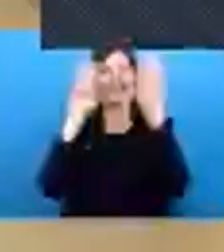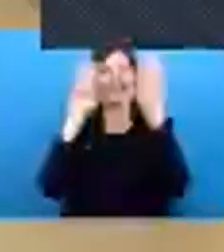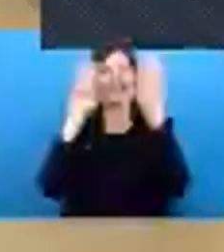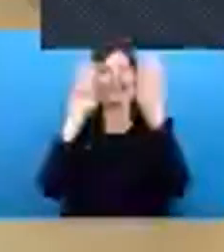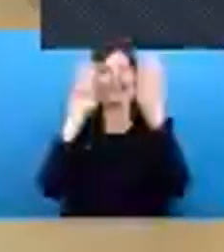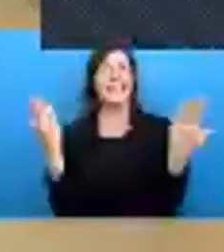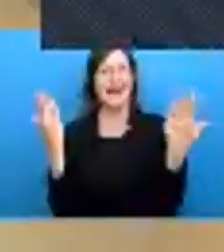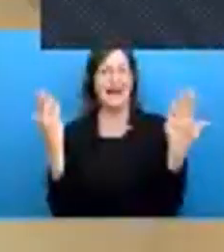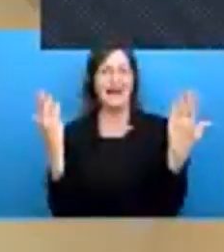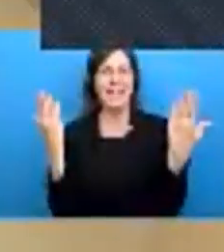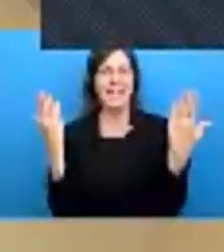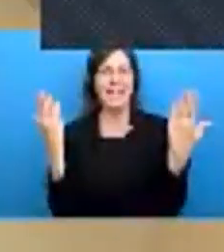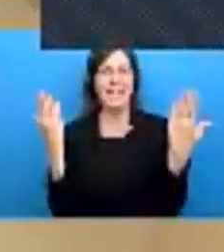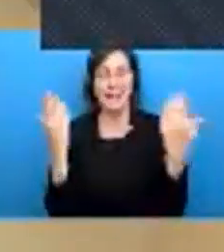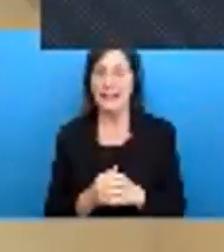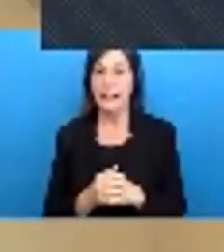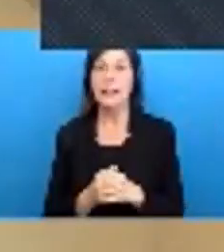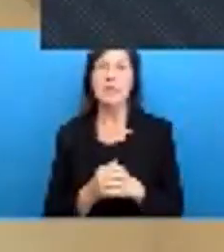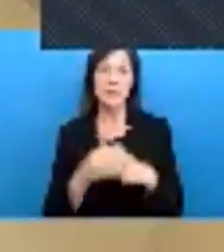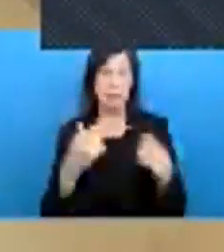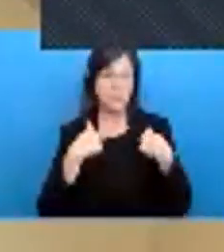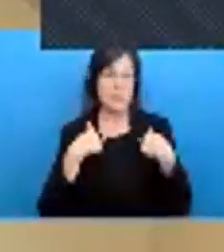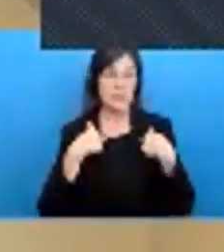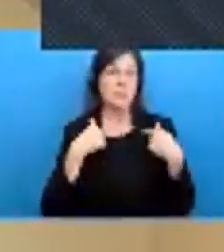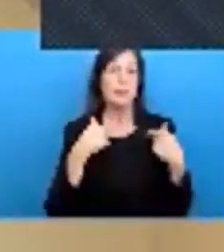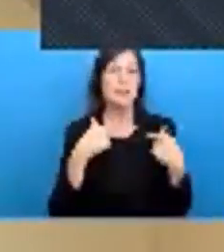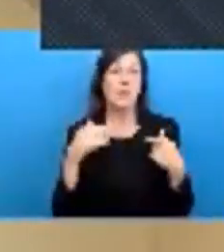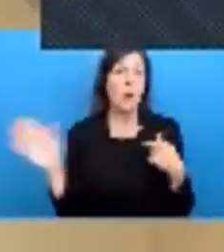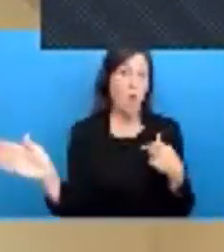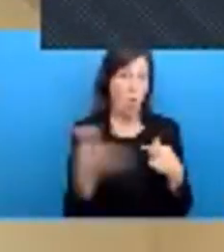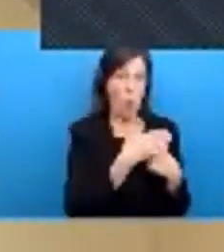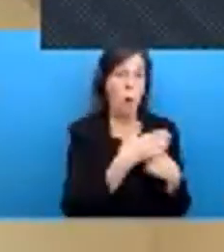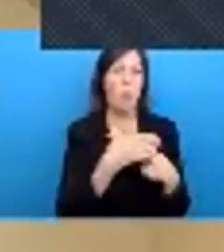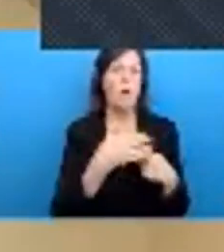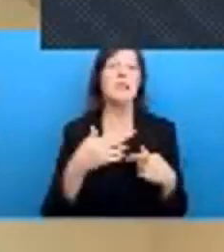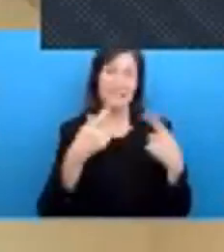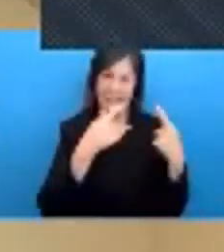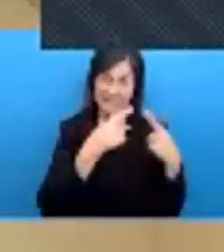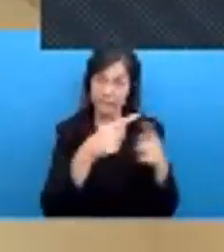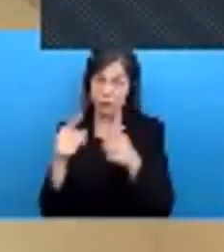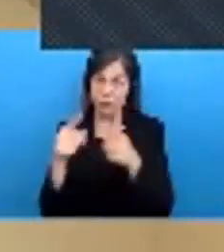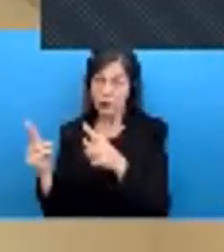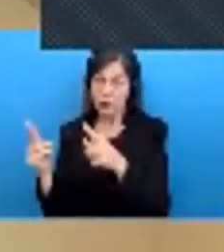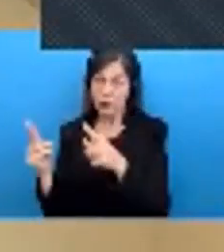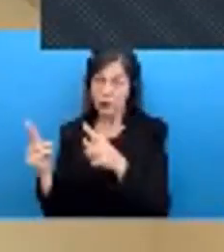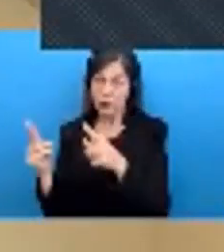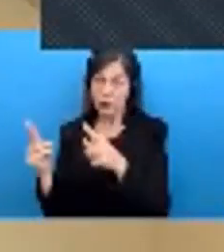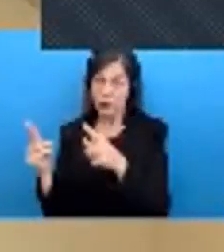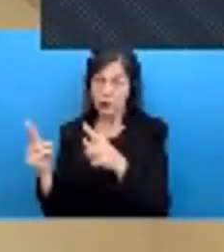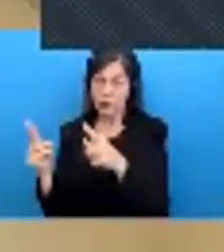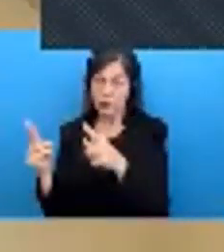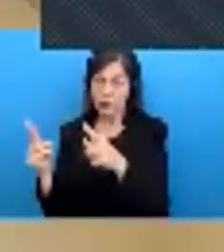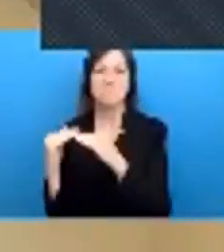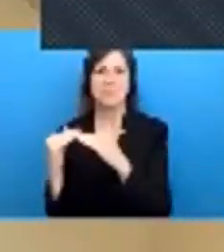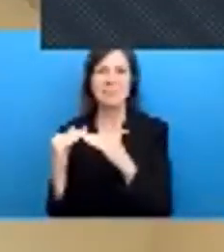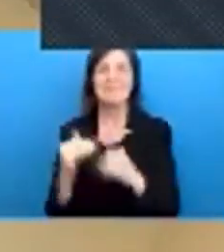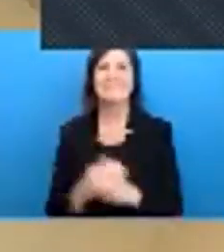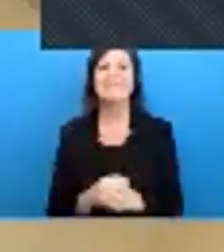student here and now she's a teacher and we're surprised that she's also a guest of